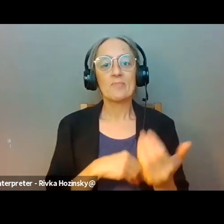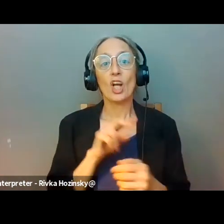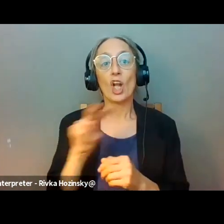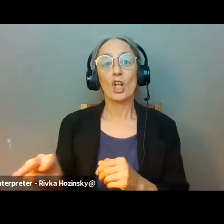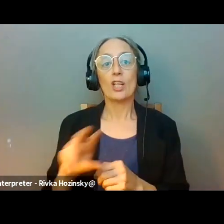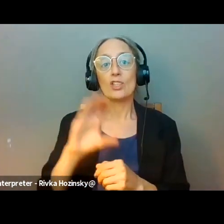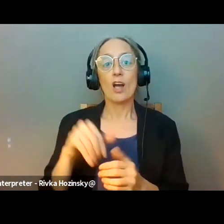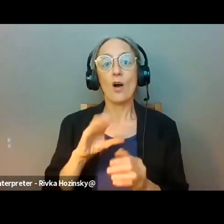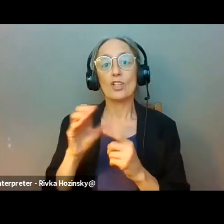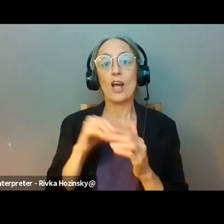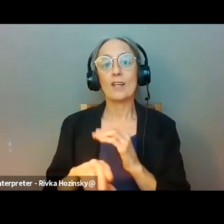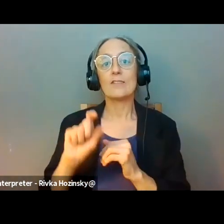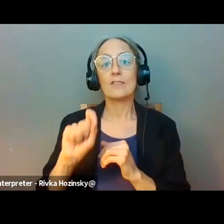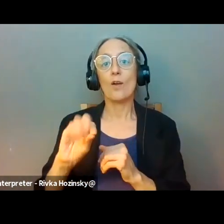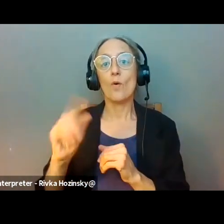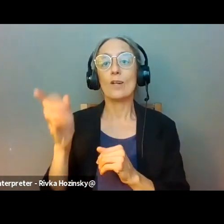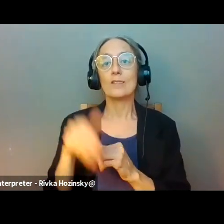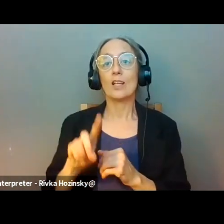Thank you so much and see you next time, everyone.